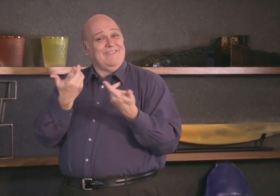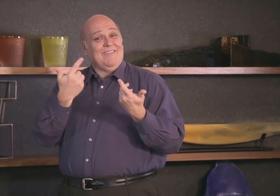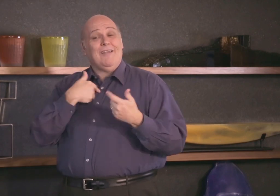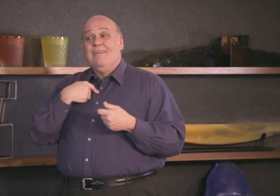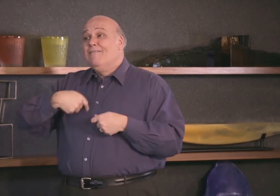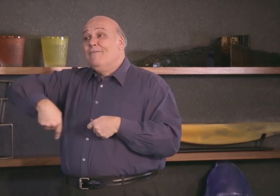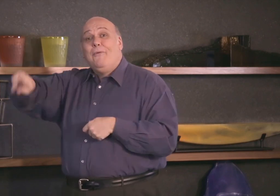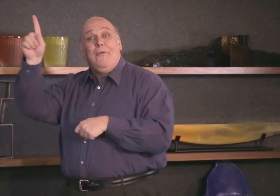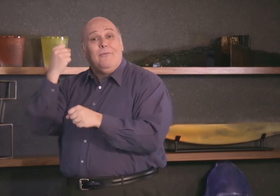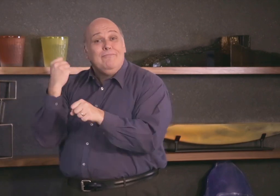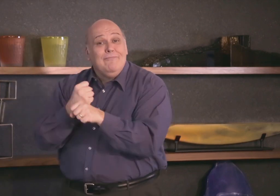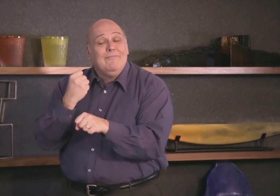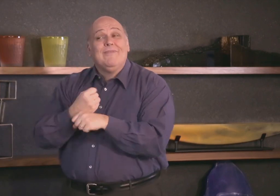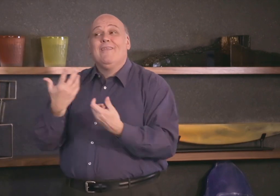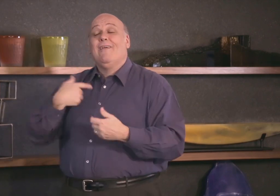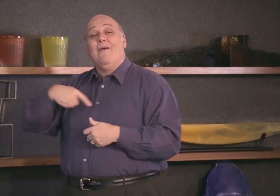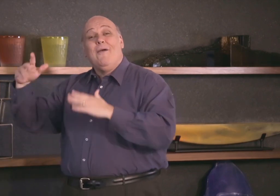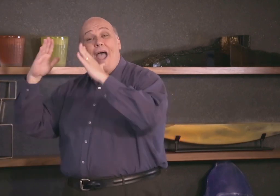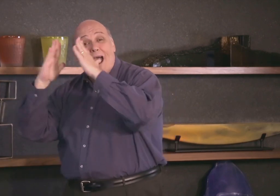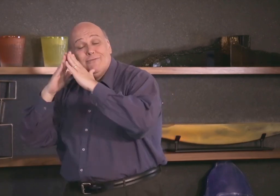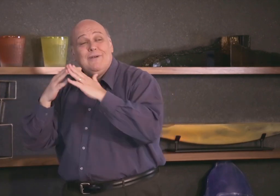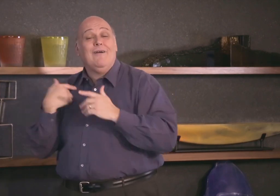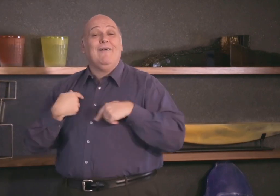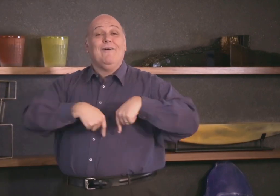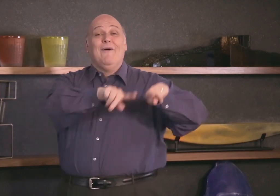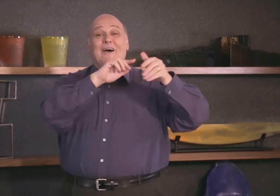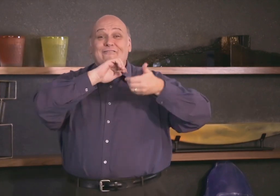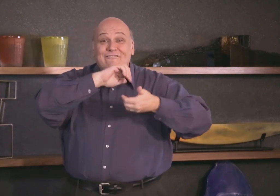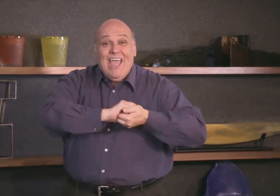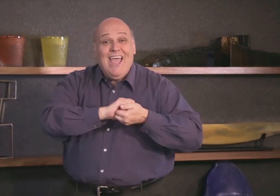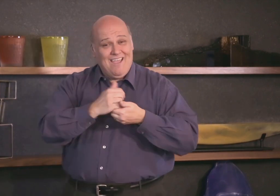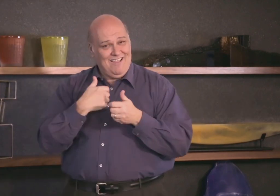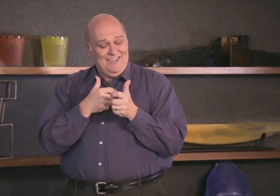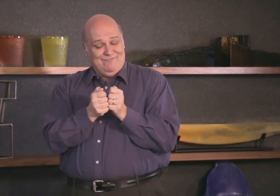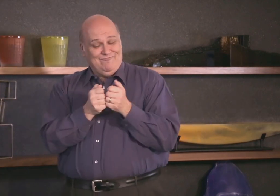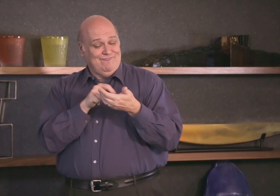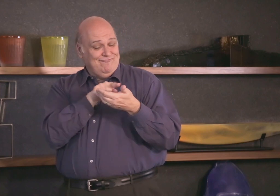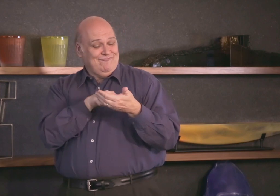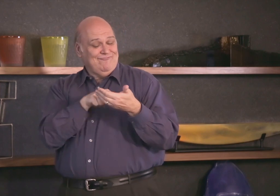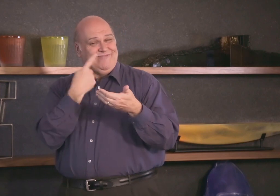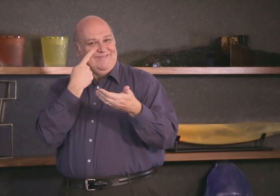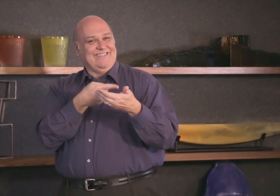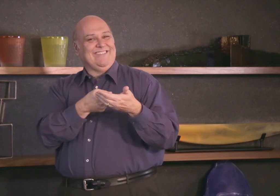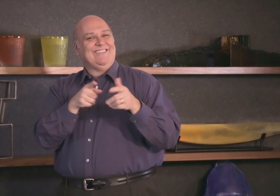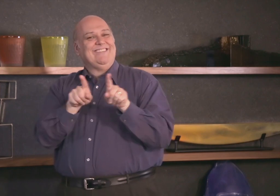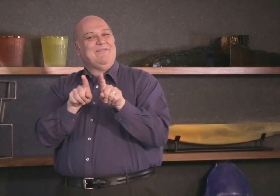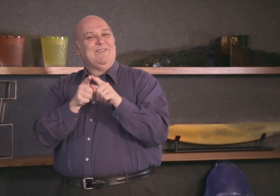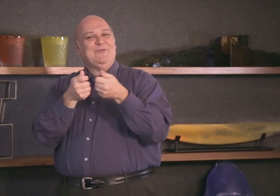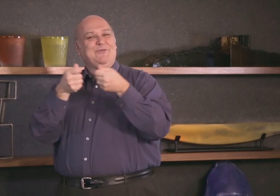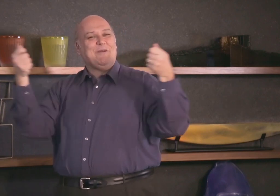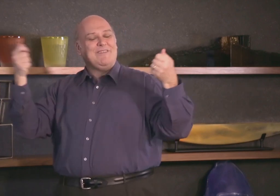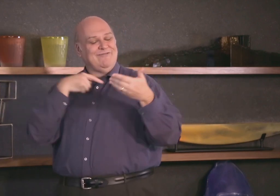No matter where we are for work, at home or visiting friends... we can still keep up with the news.